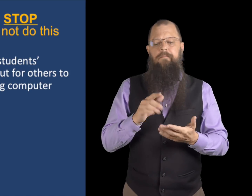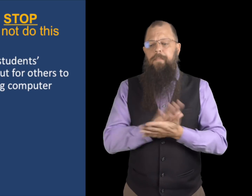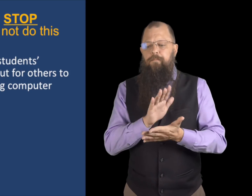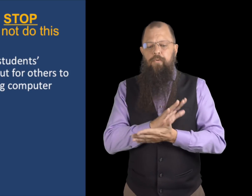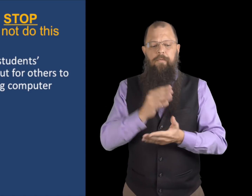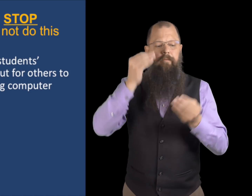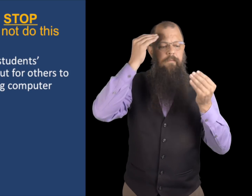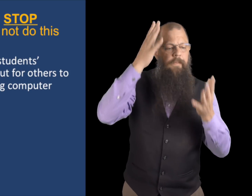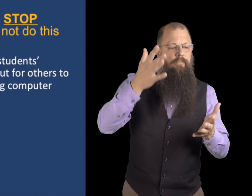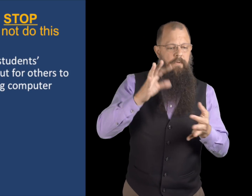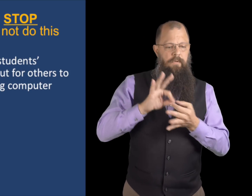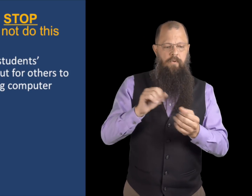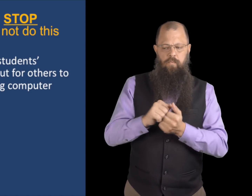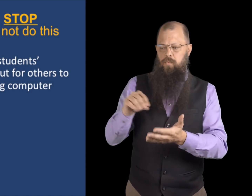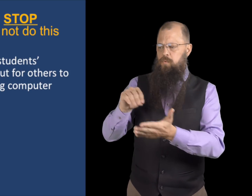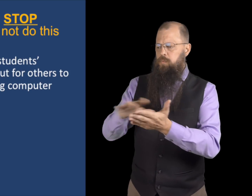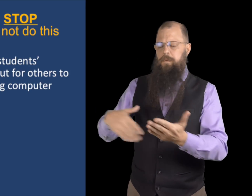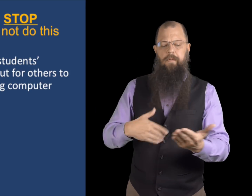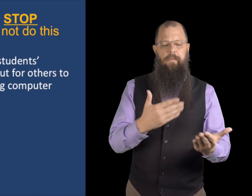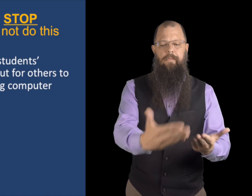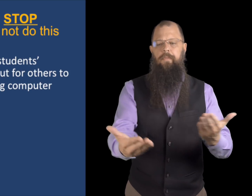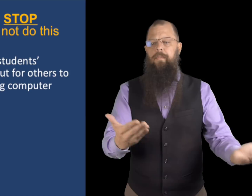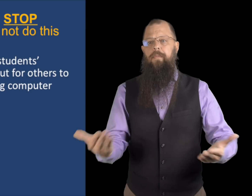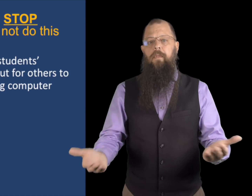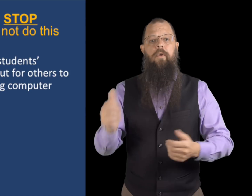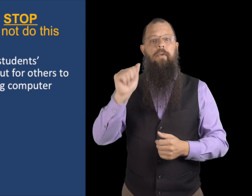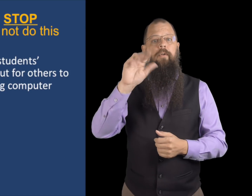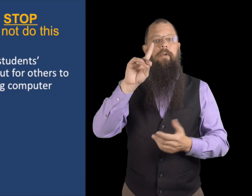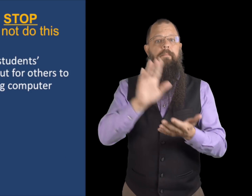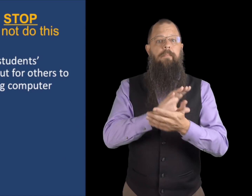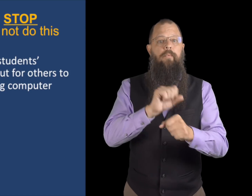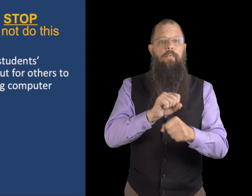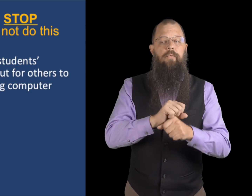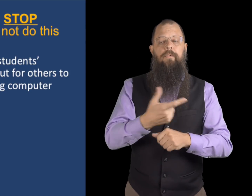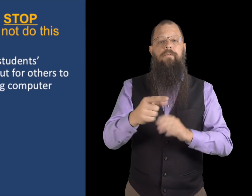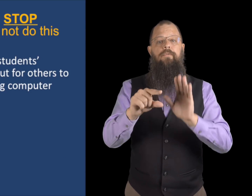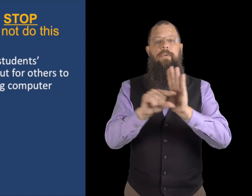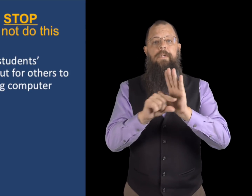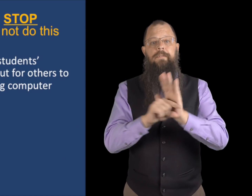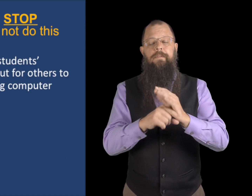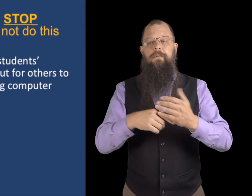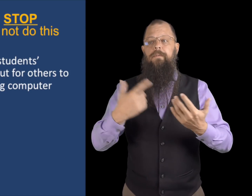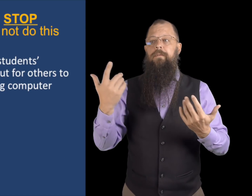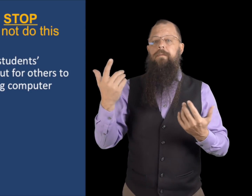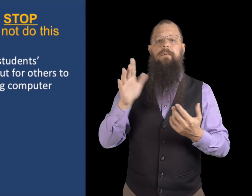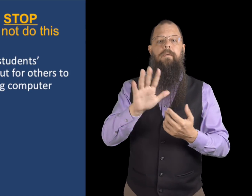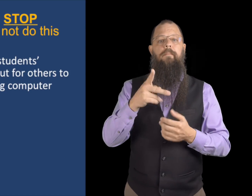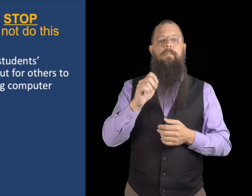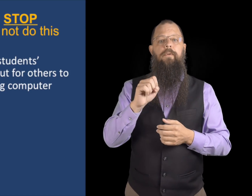Do not leave students' information out for others to read; this may include